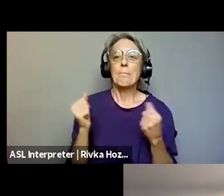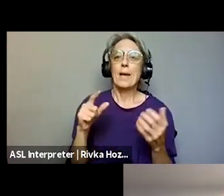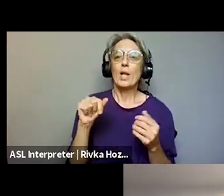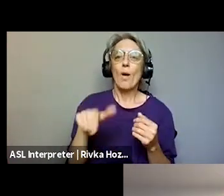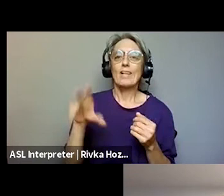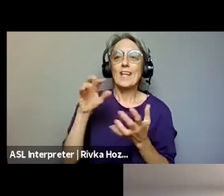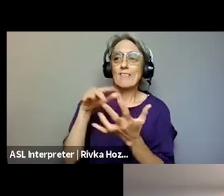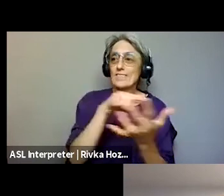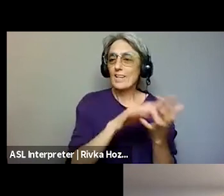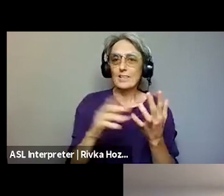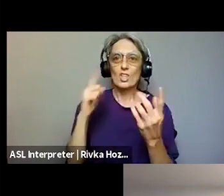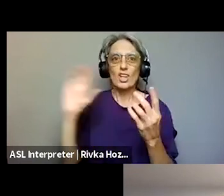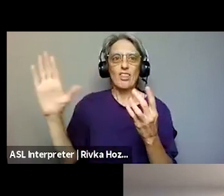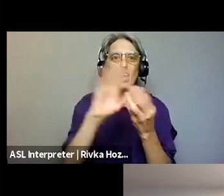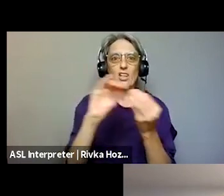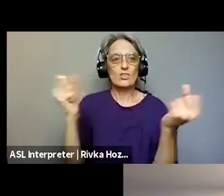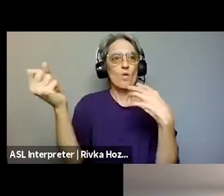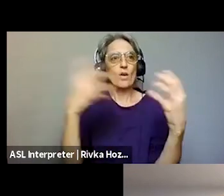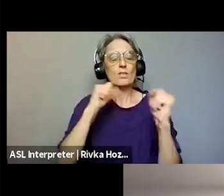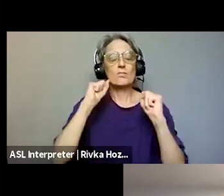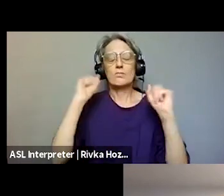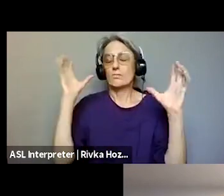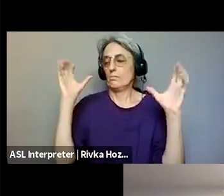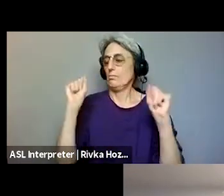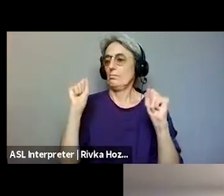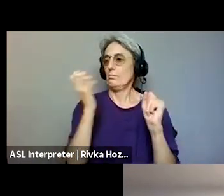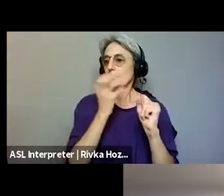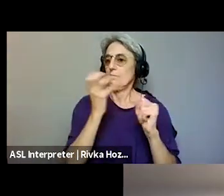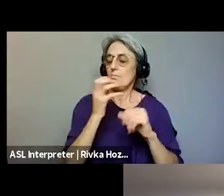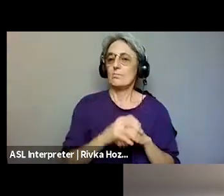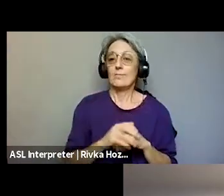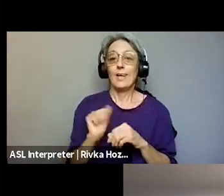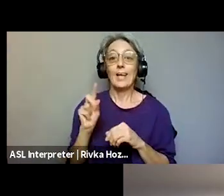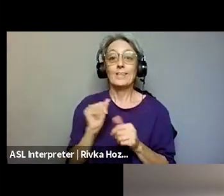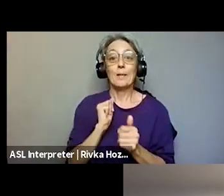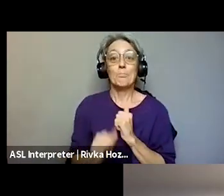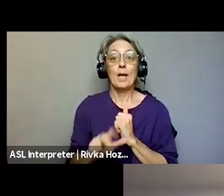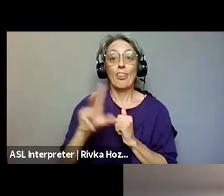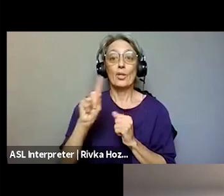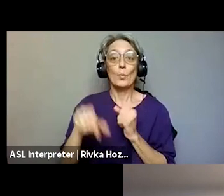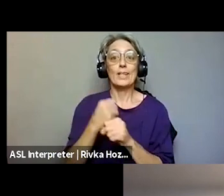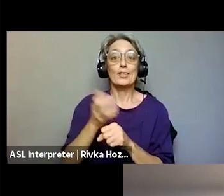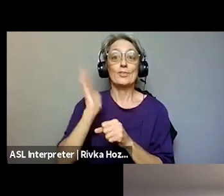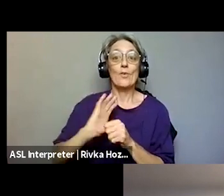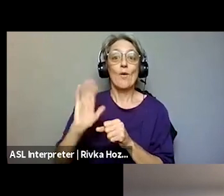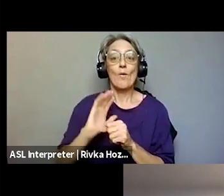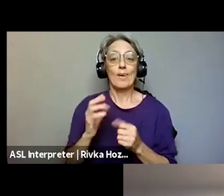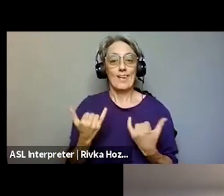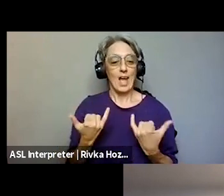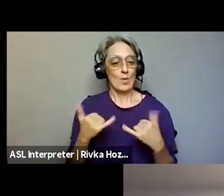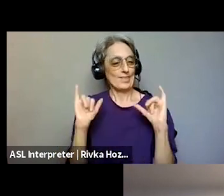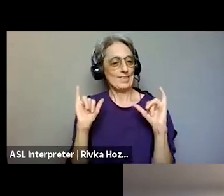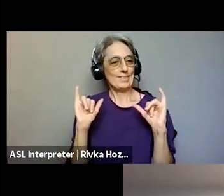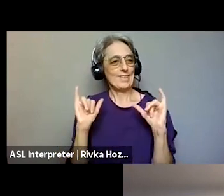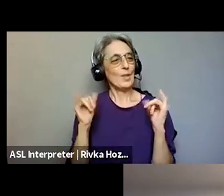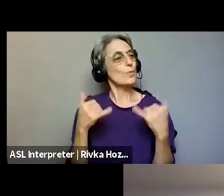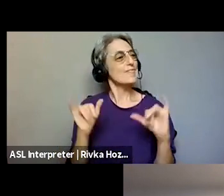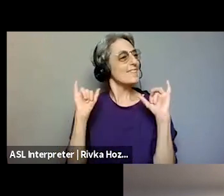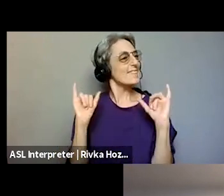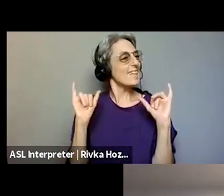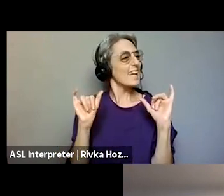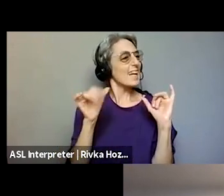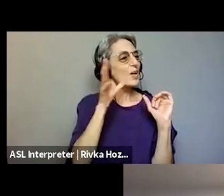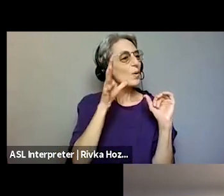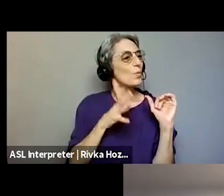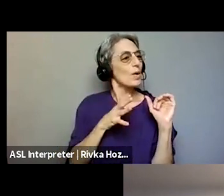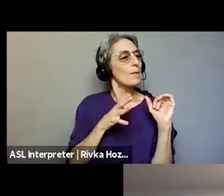it is shocking and 31 years past the ADA and women with disabilities are still not being weighed. I